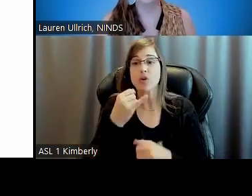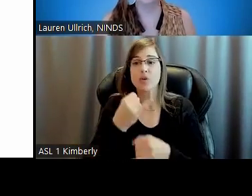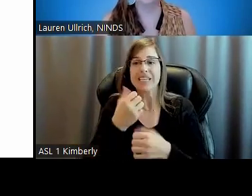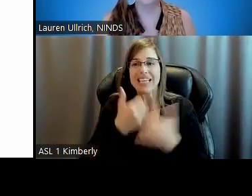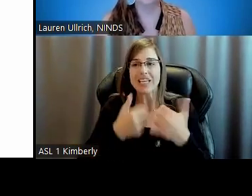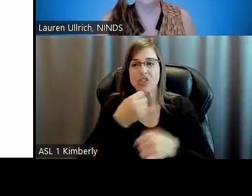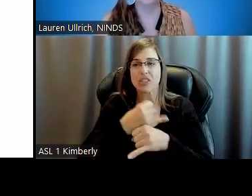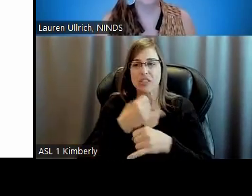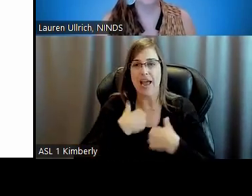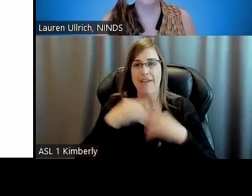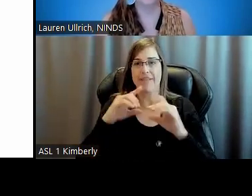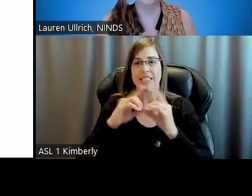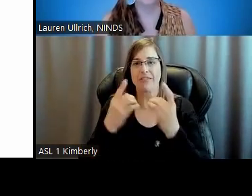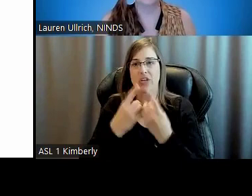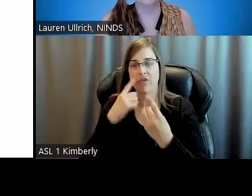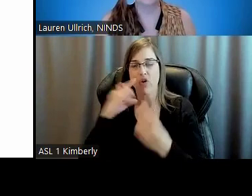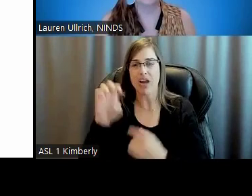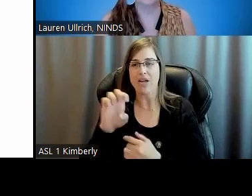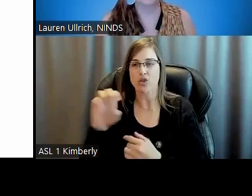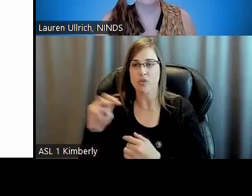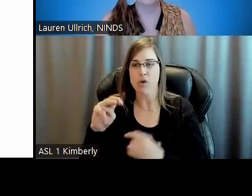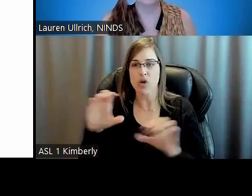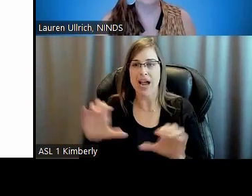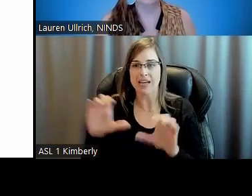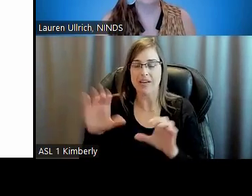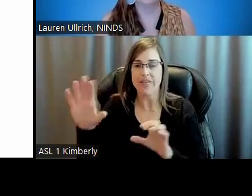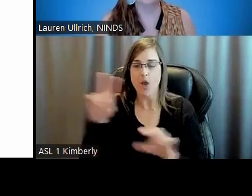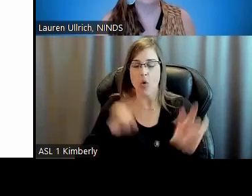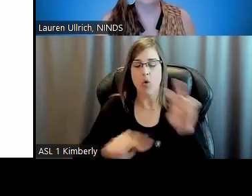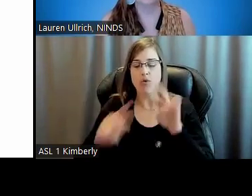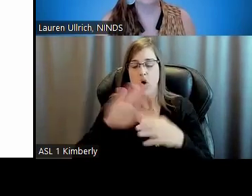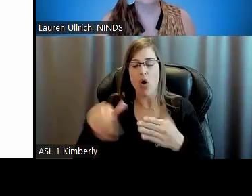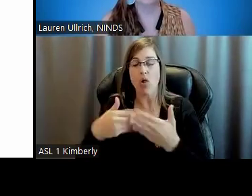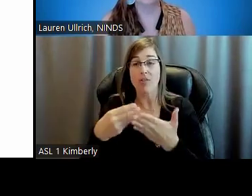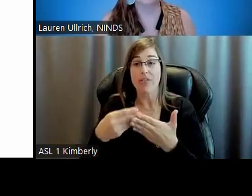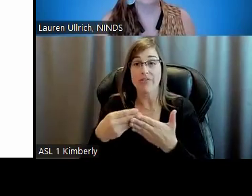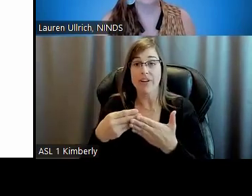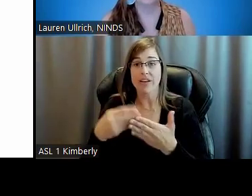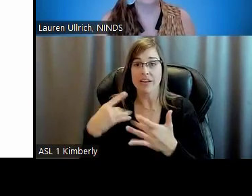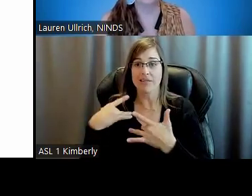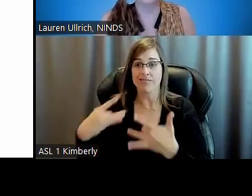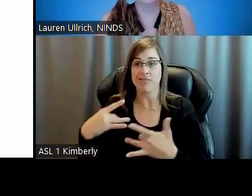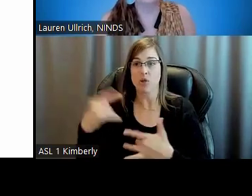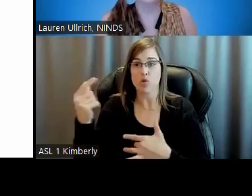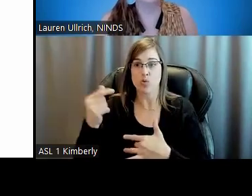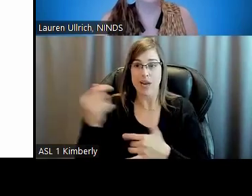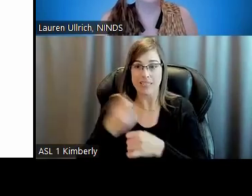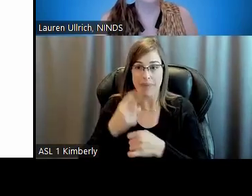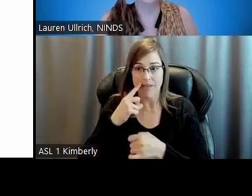for Extramural Activities. They oversee all the funding and usually grants-making for the institute.